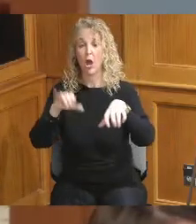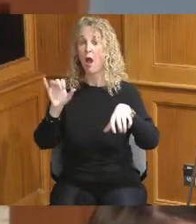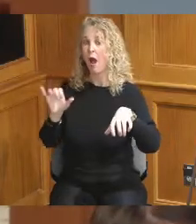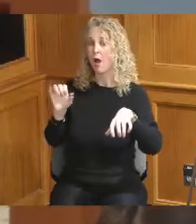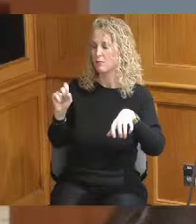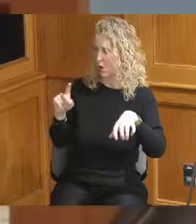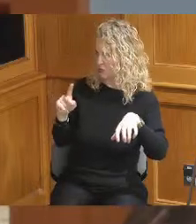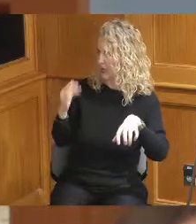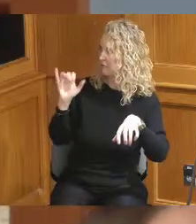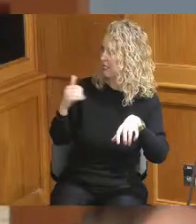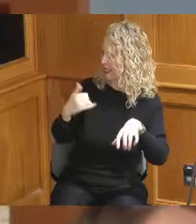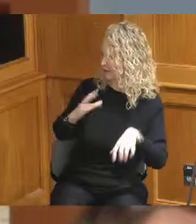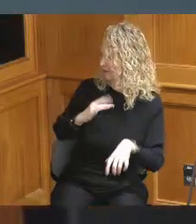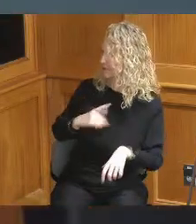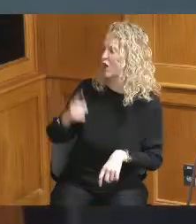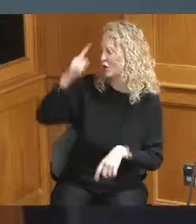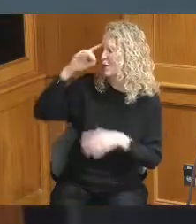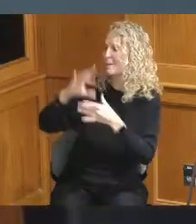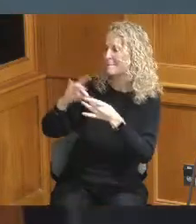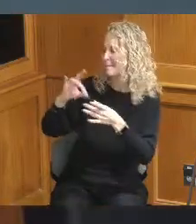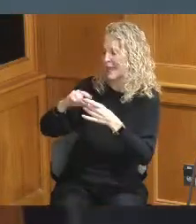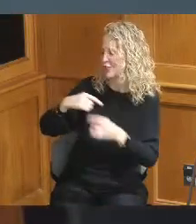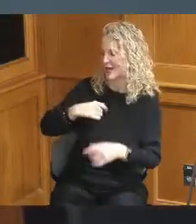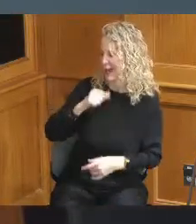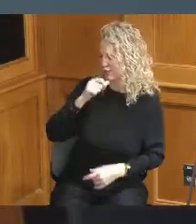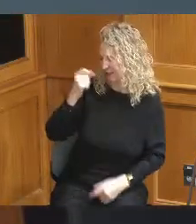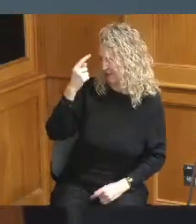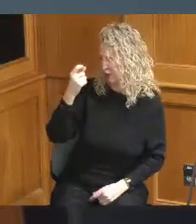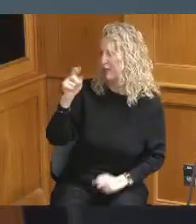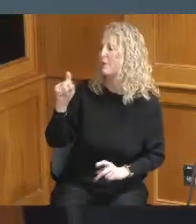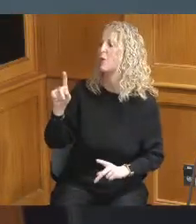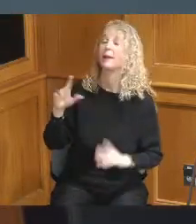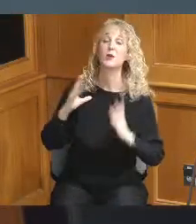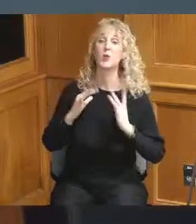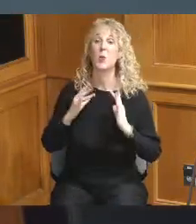storm show I think you mentioned the last time you came or something so that's great it might